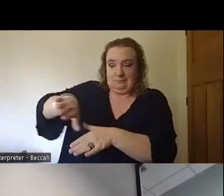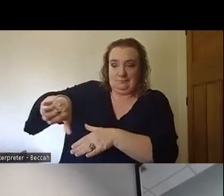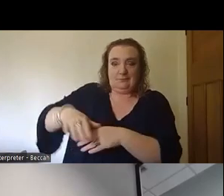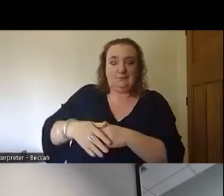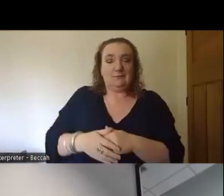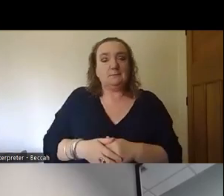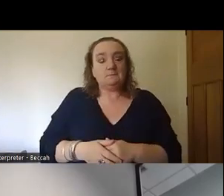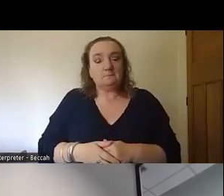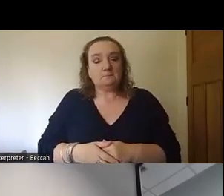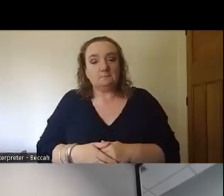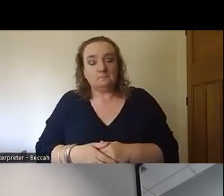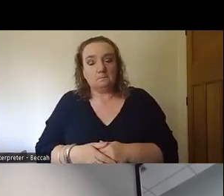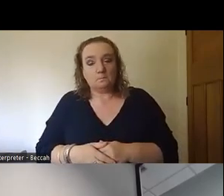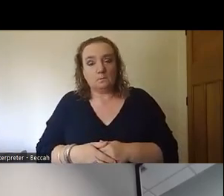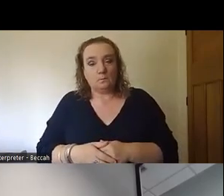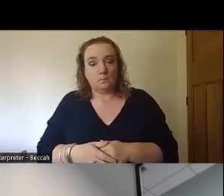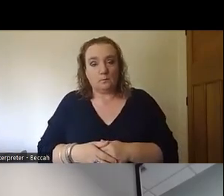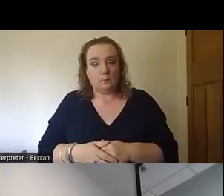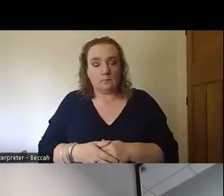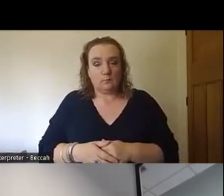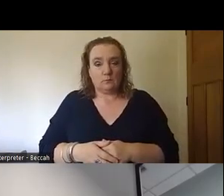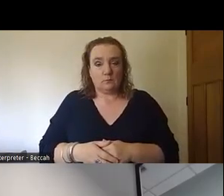The situation of problems lying within the learner.